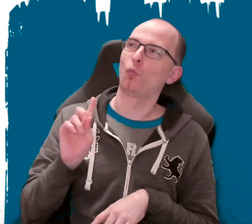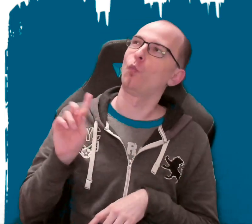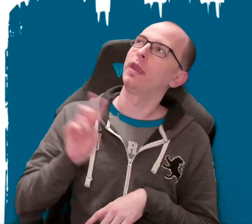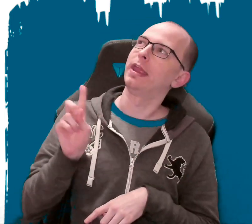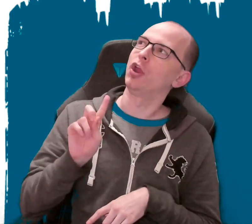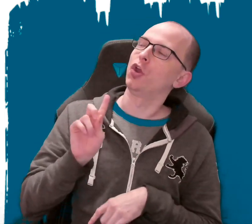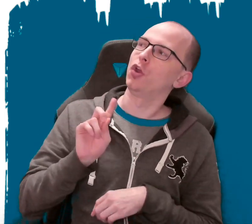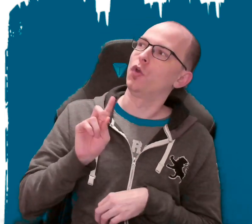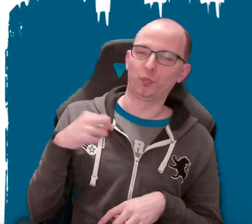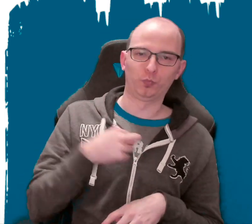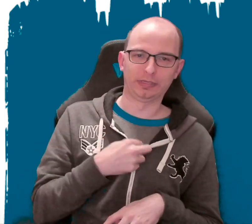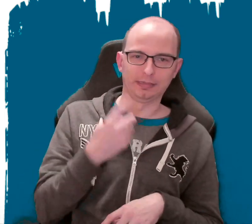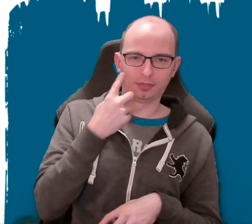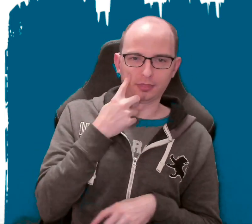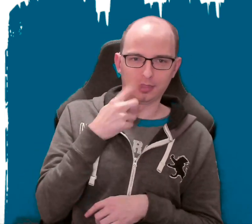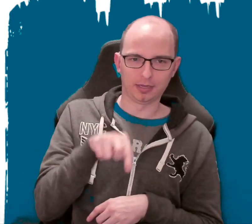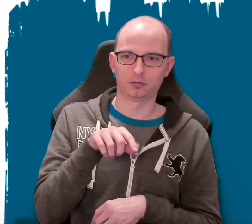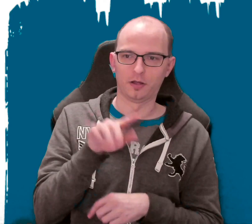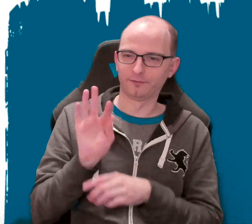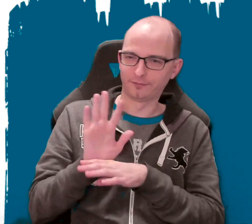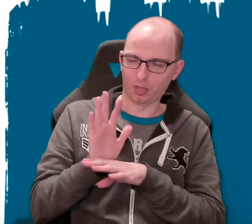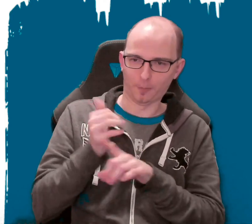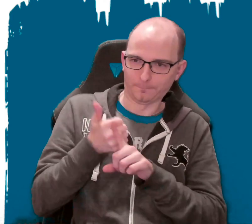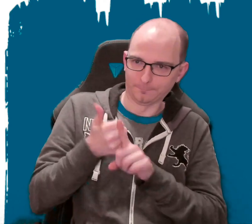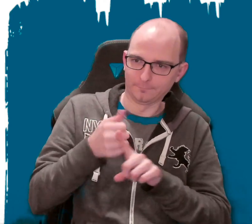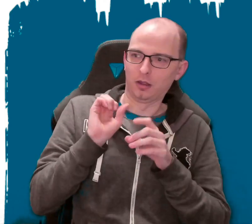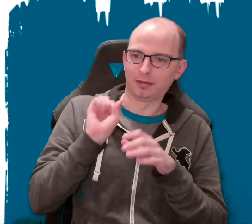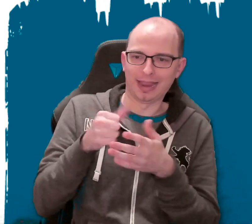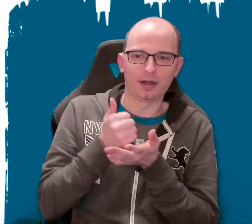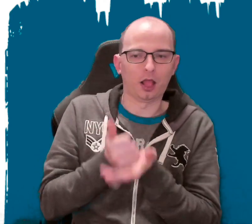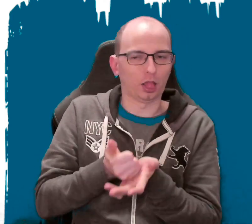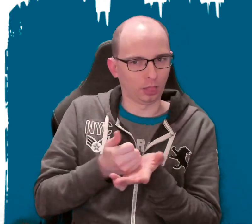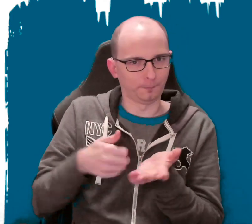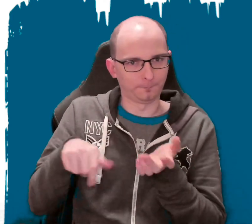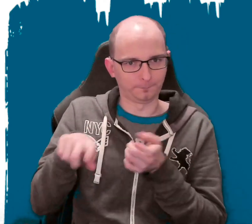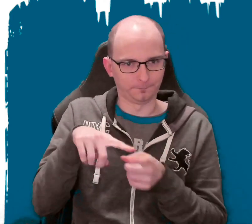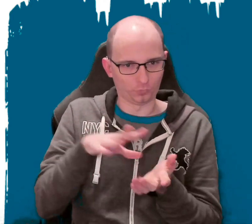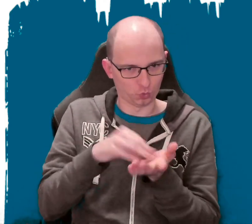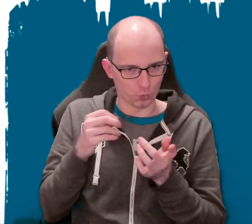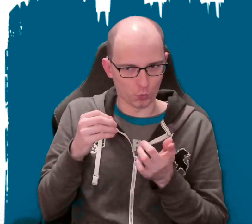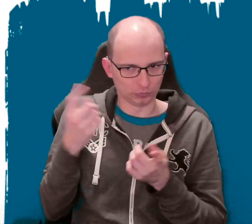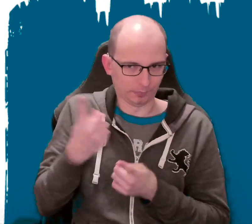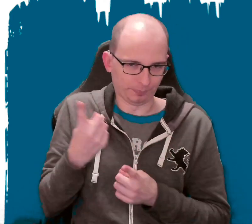Where do we see the films chosen help the viewer learn something?